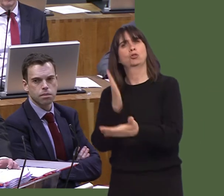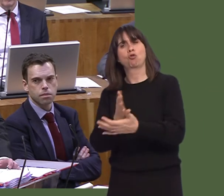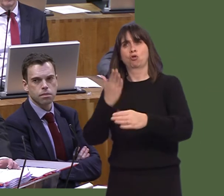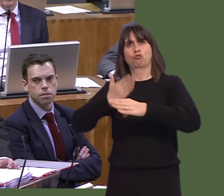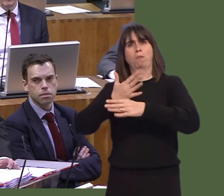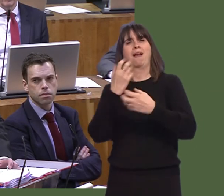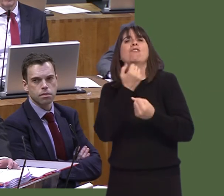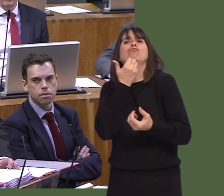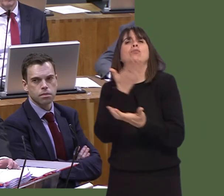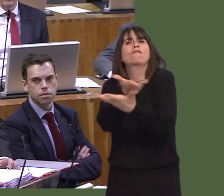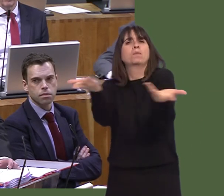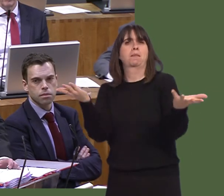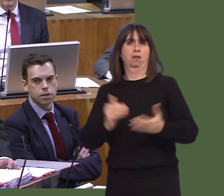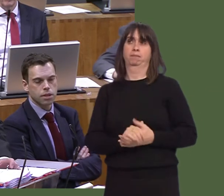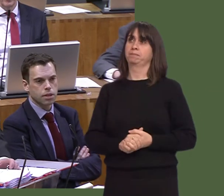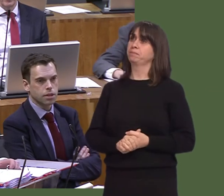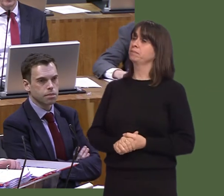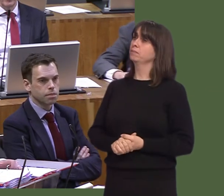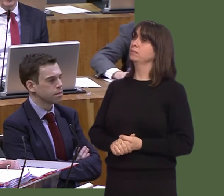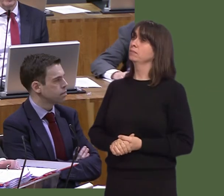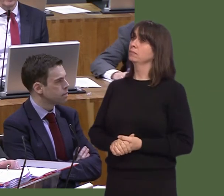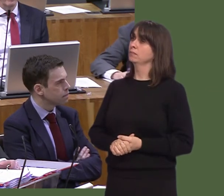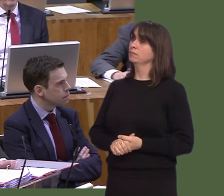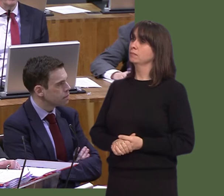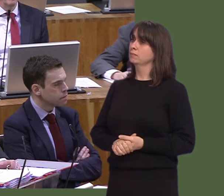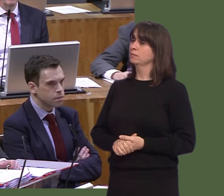deficits, clearly shows that that financial oversightóand it was specific to financial